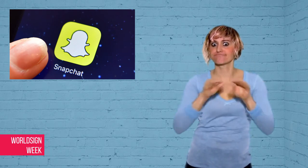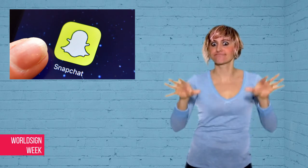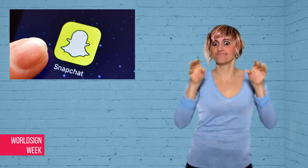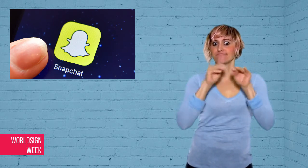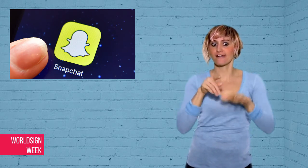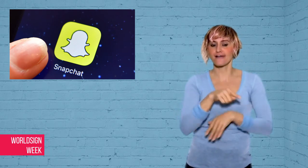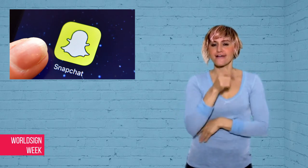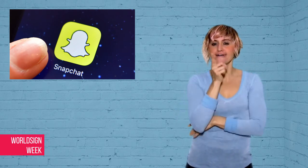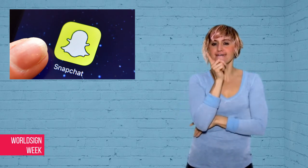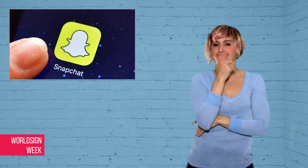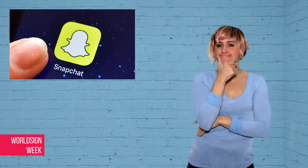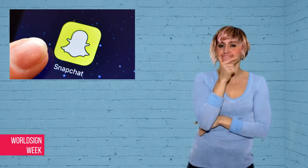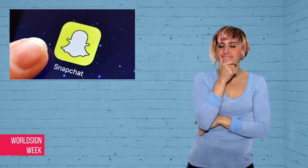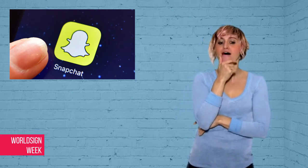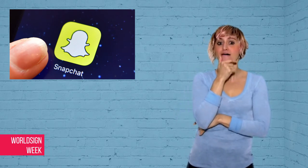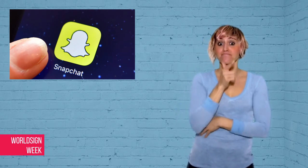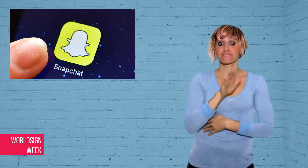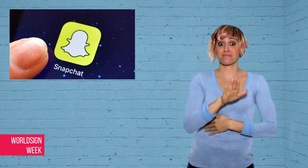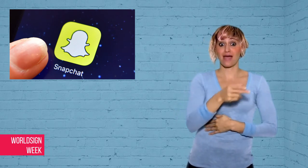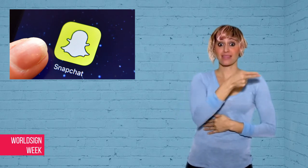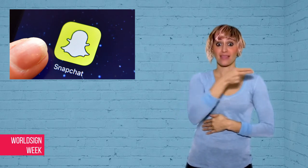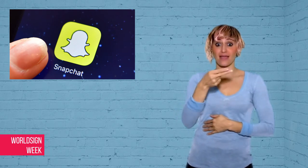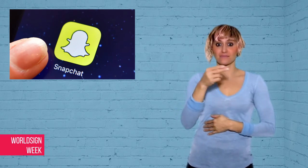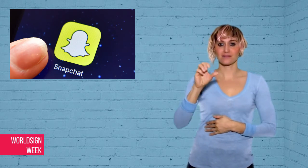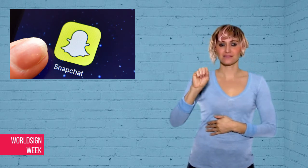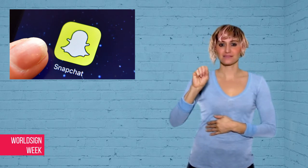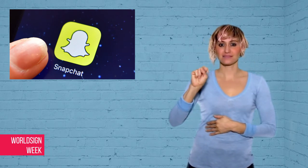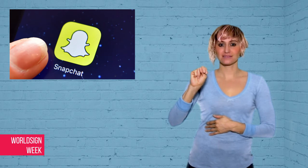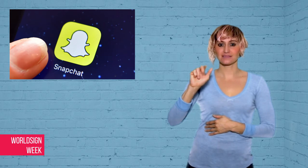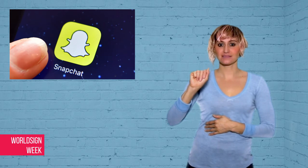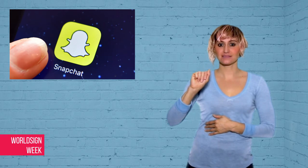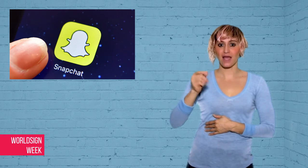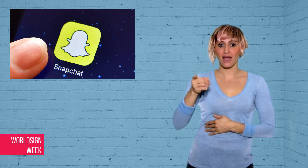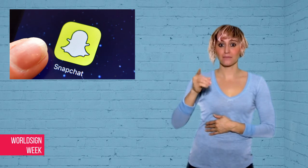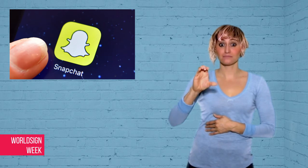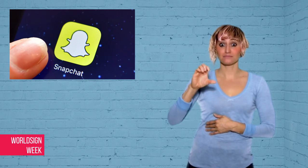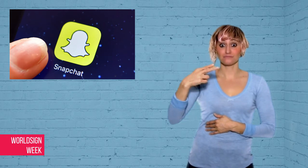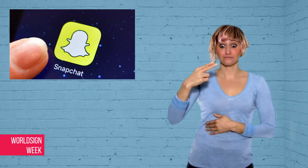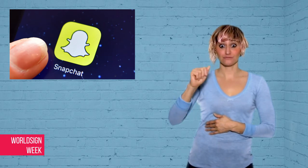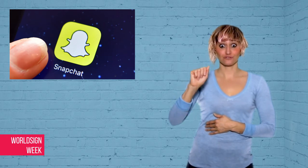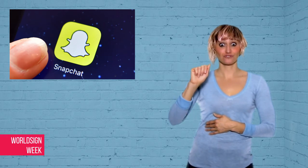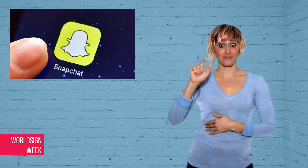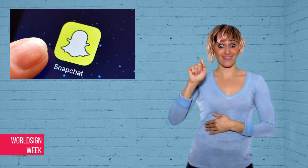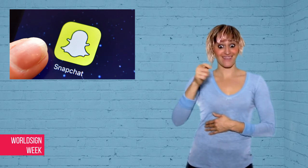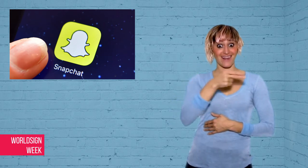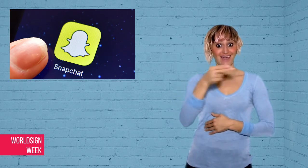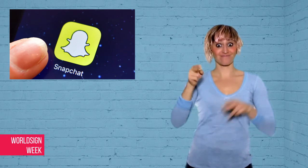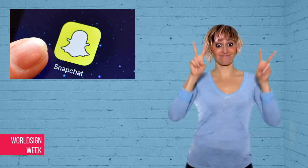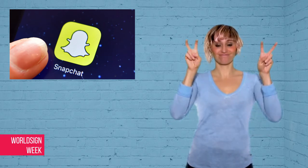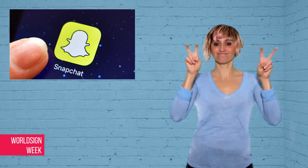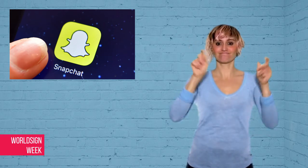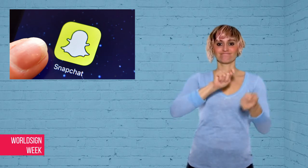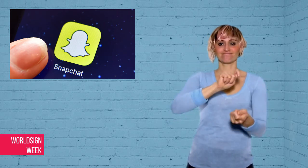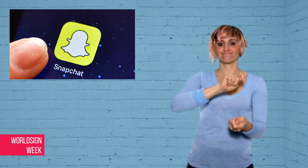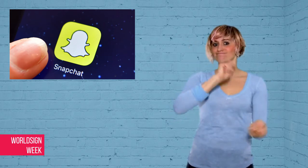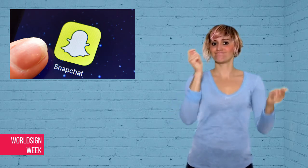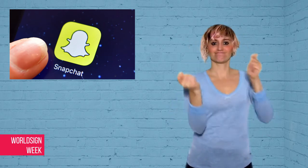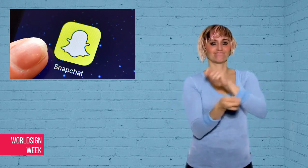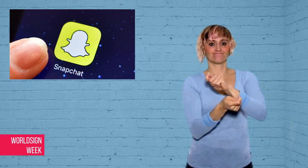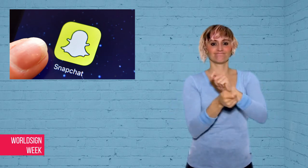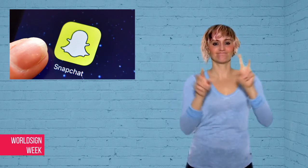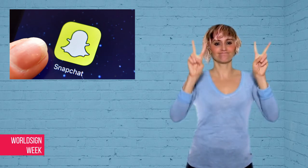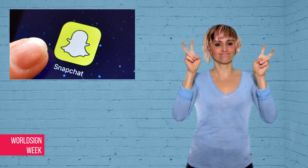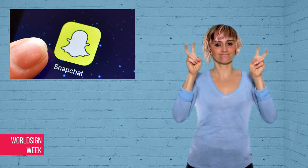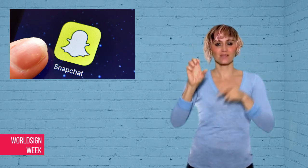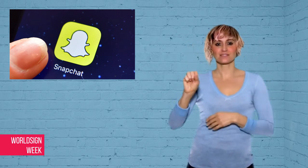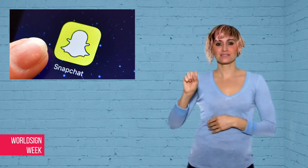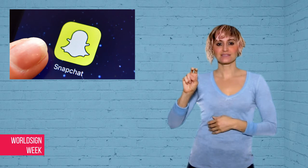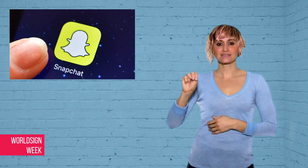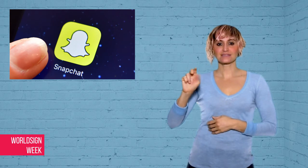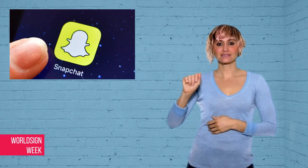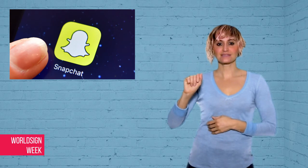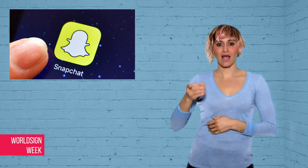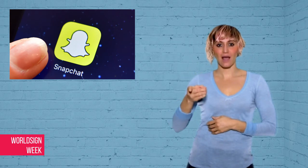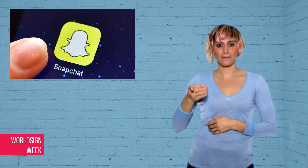than one product, they are changing its name